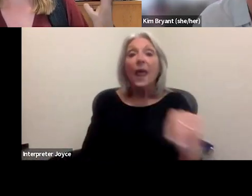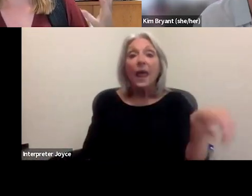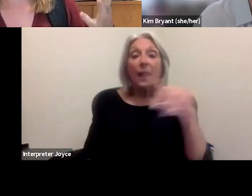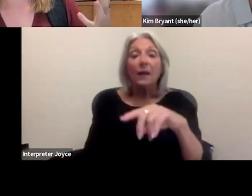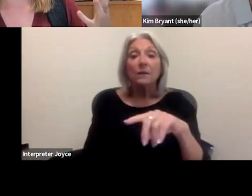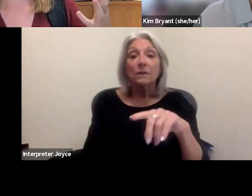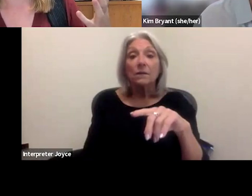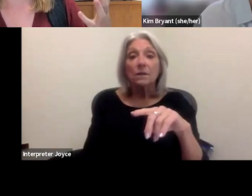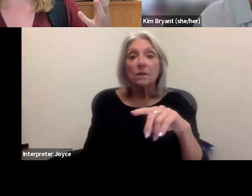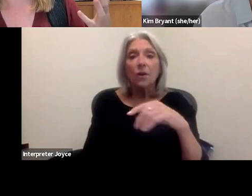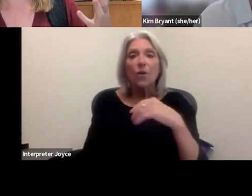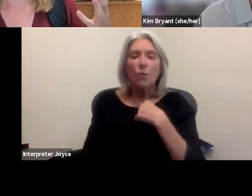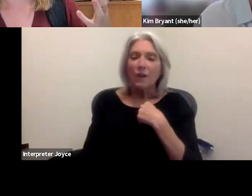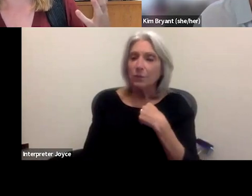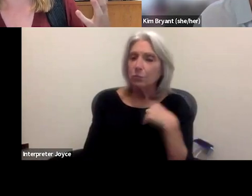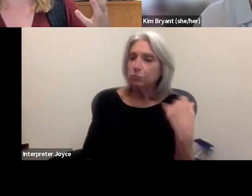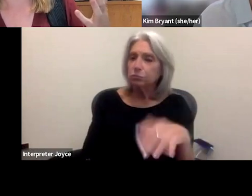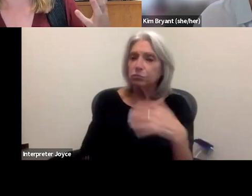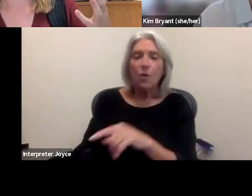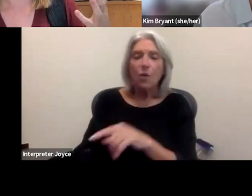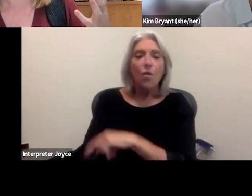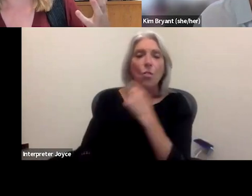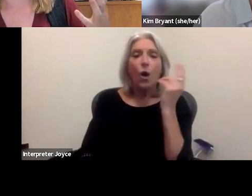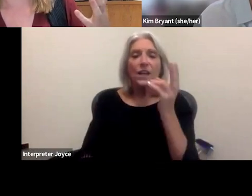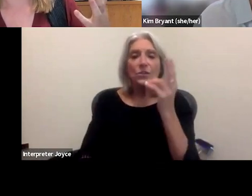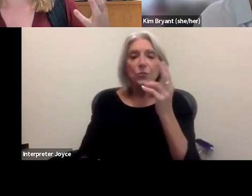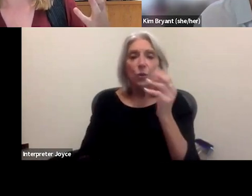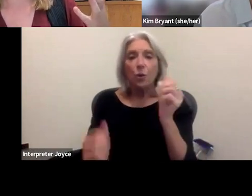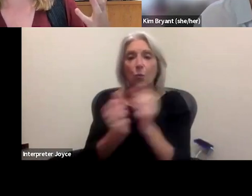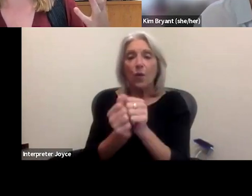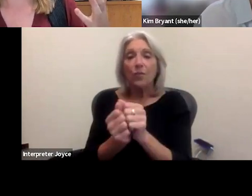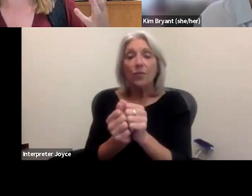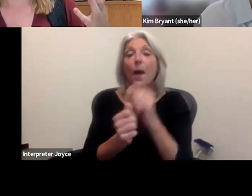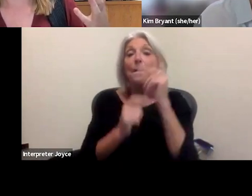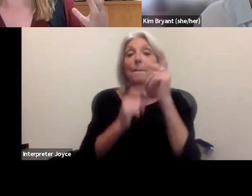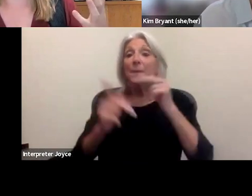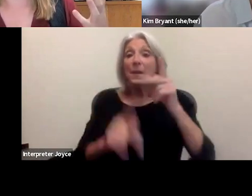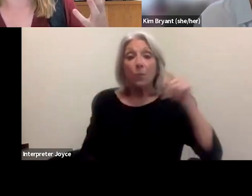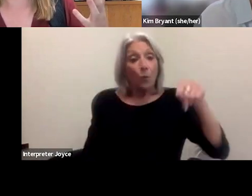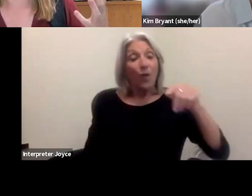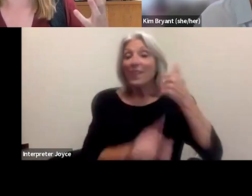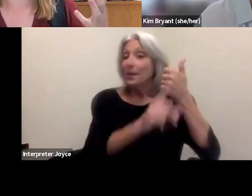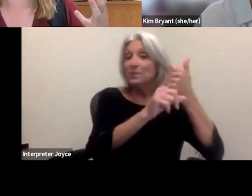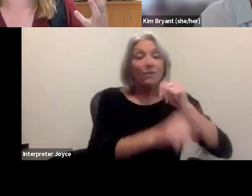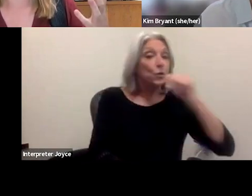And we have a long history of celebrating non-disabled people working on and with disabled people